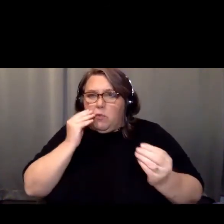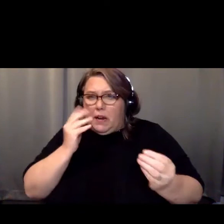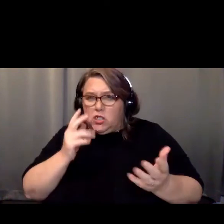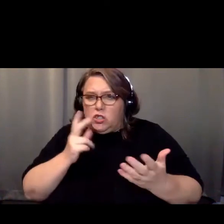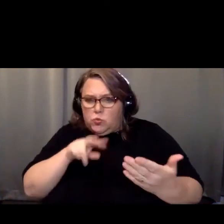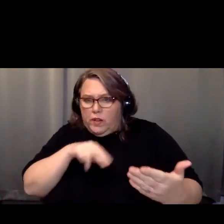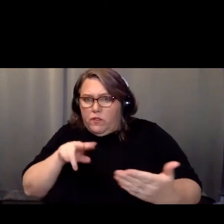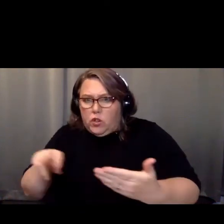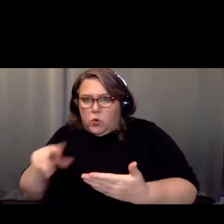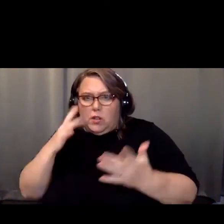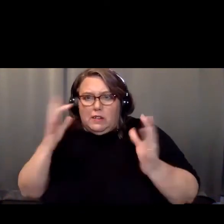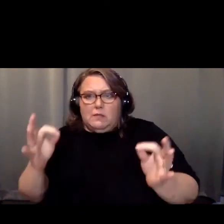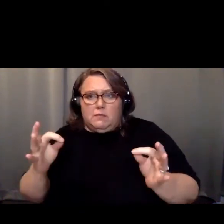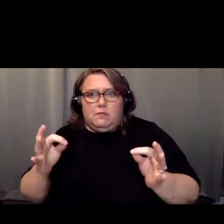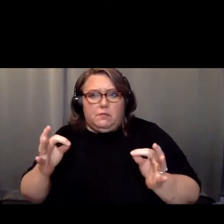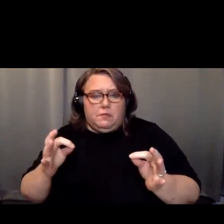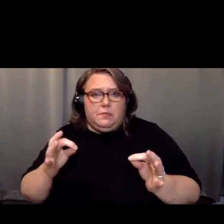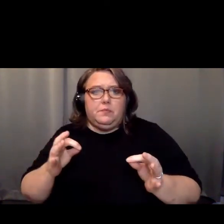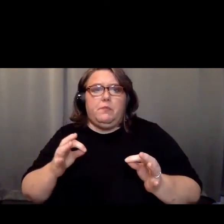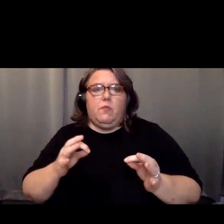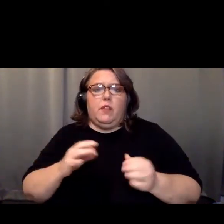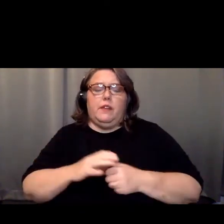to make their eligibility decision?